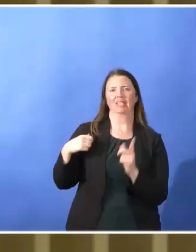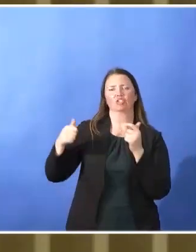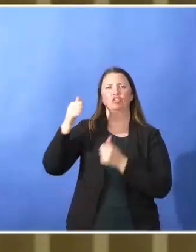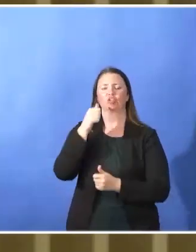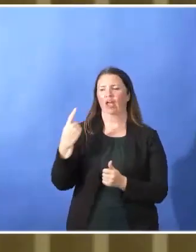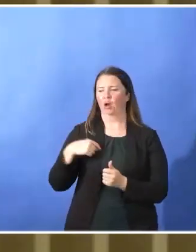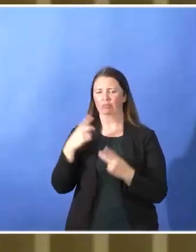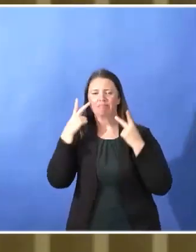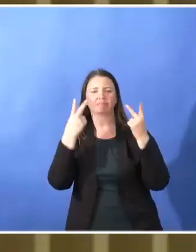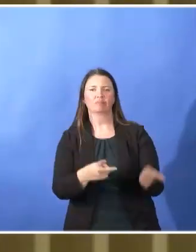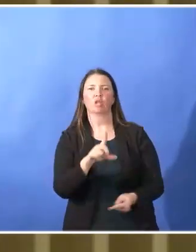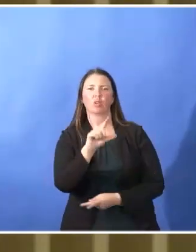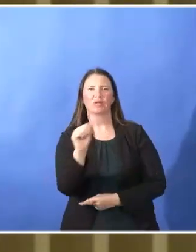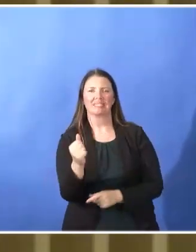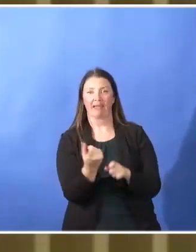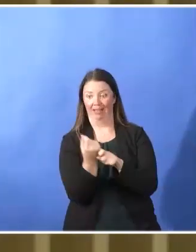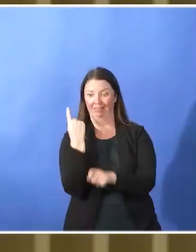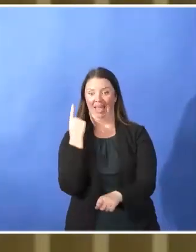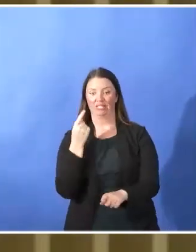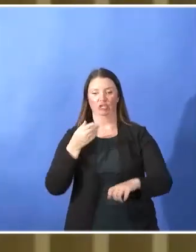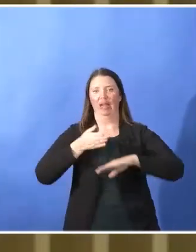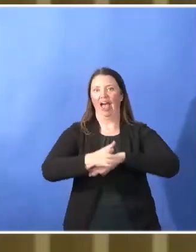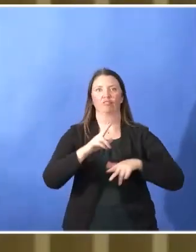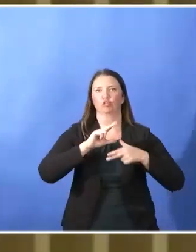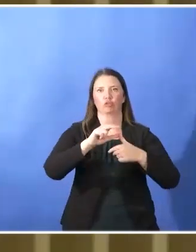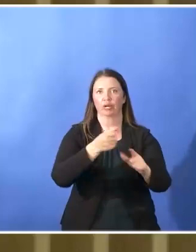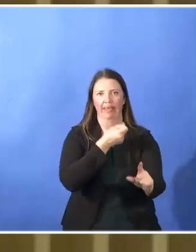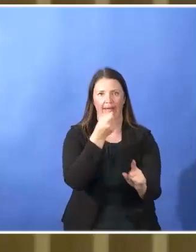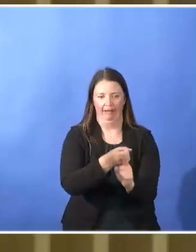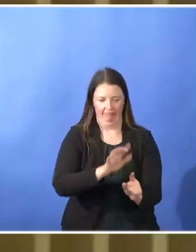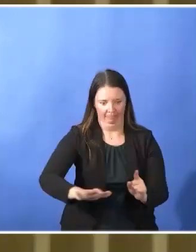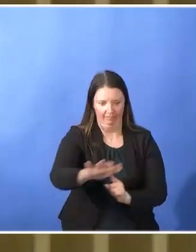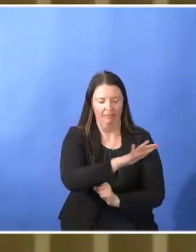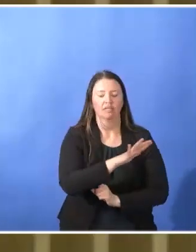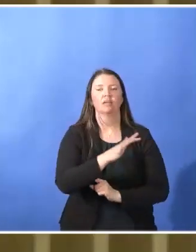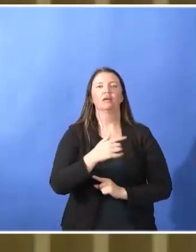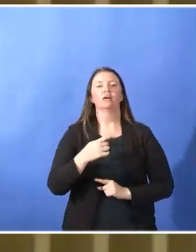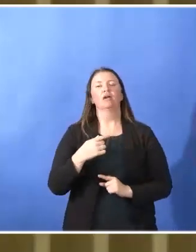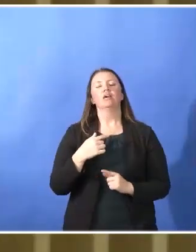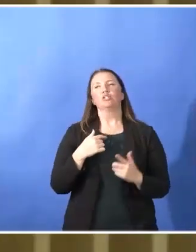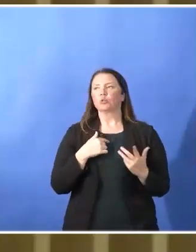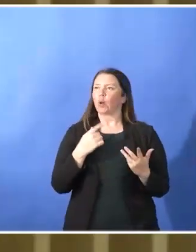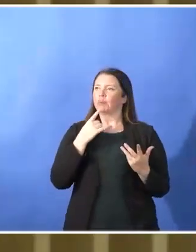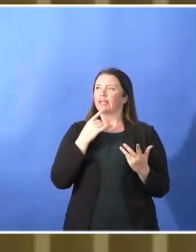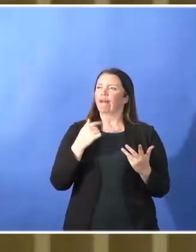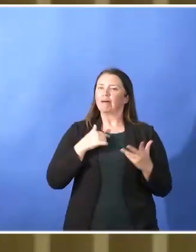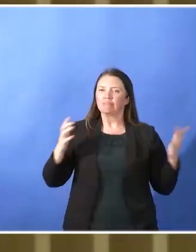I WOULD ENCOURAGE ALL THE MOBILE WIRELESS CARRIERS OUT THERE TO LOOK TO BE VERY QUICKLY OPENING UP ROAMING,